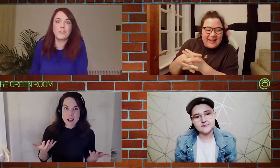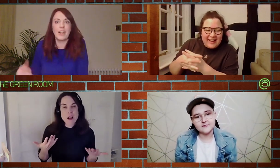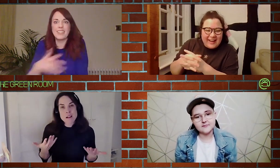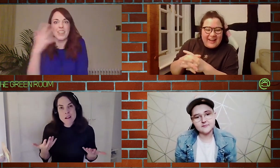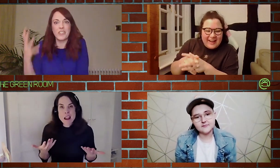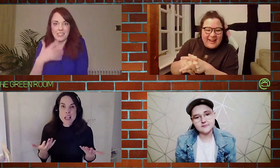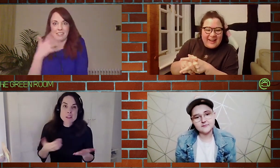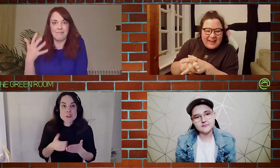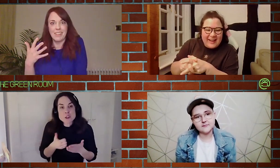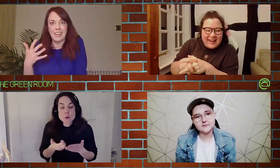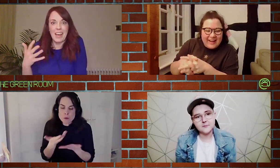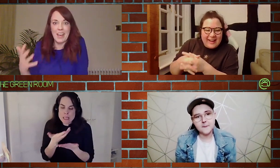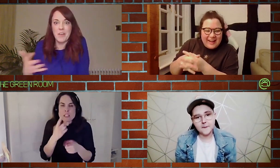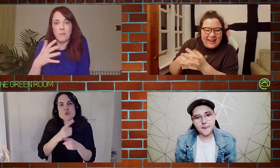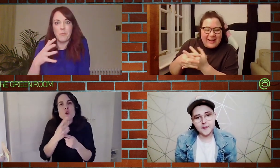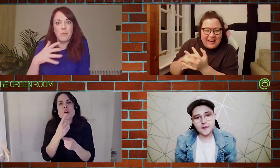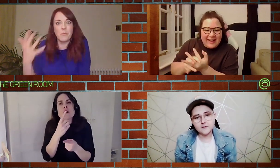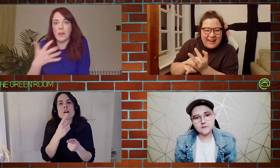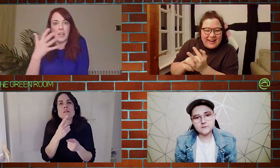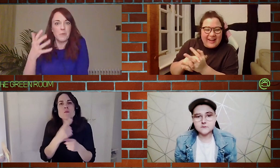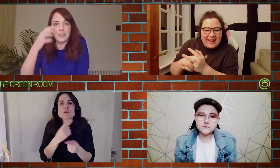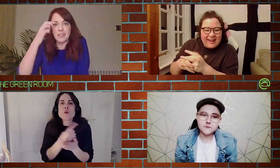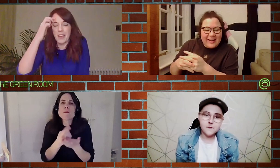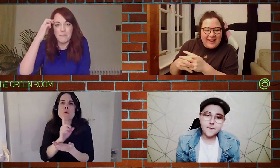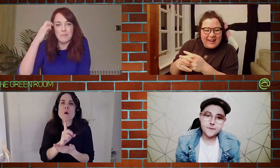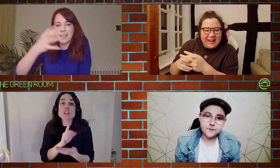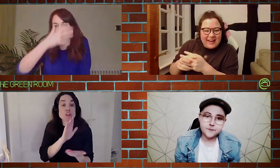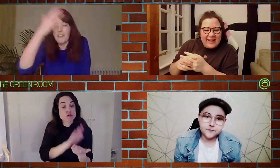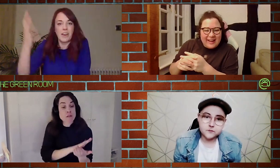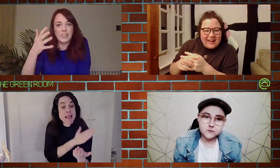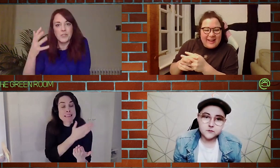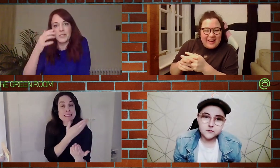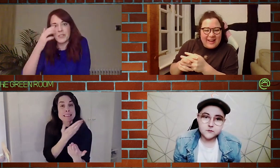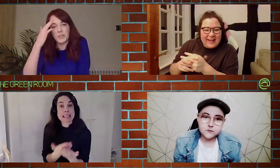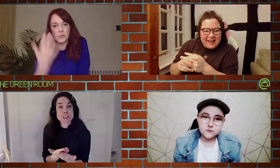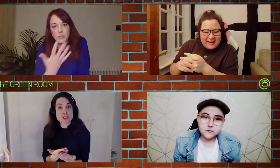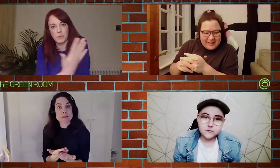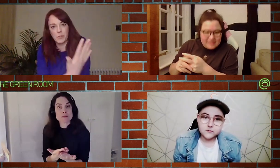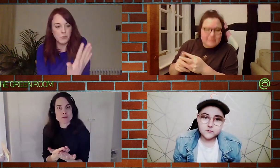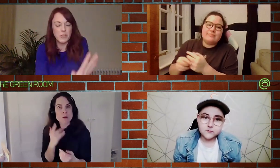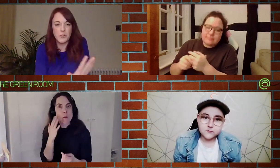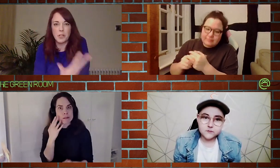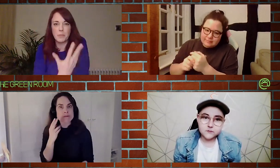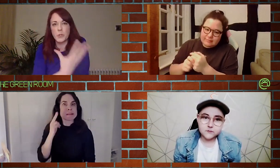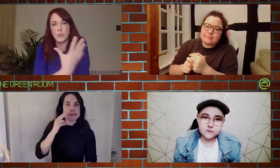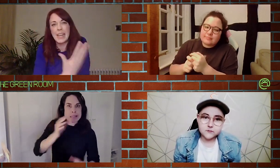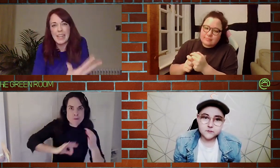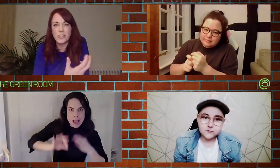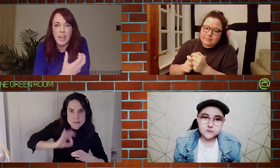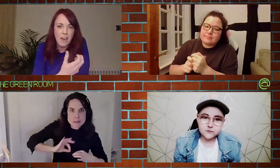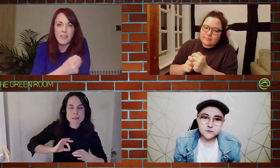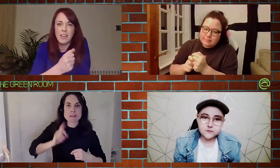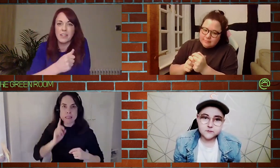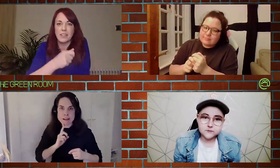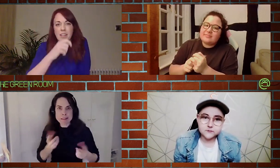translation, when we're working with the deaf actors because so much scripts are so English heavy and